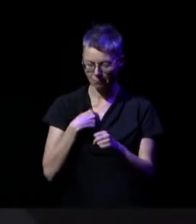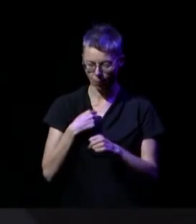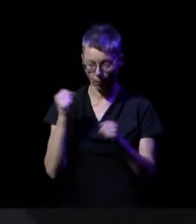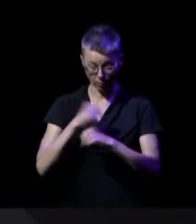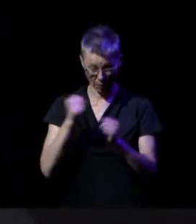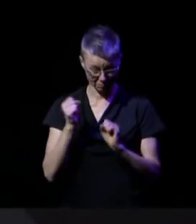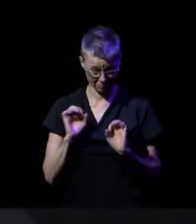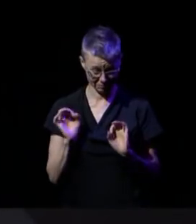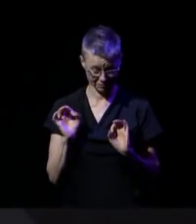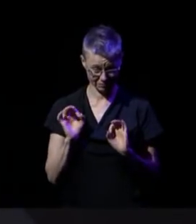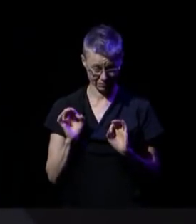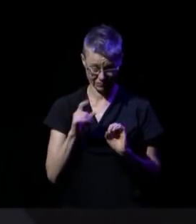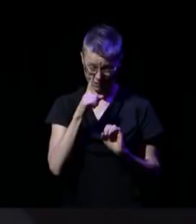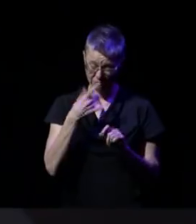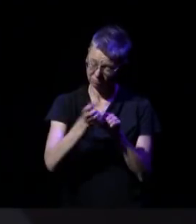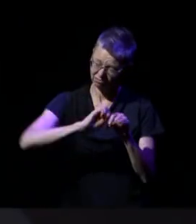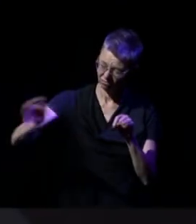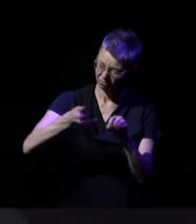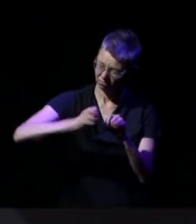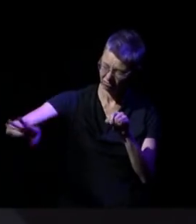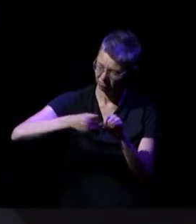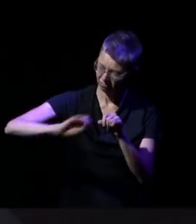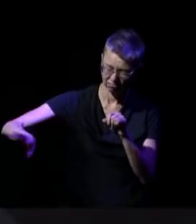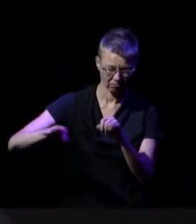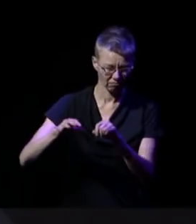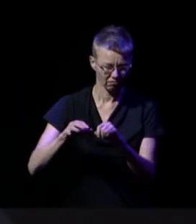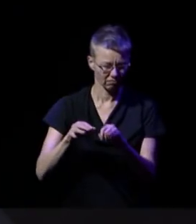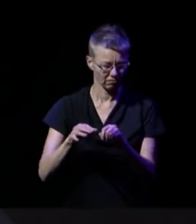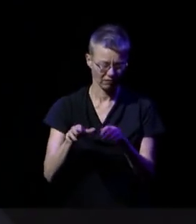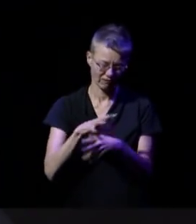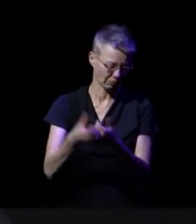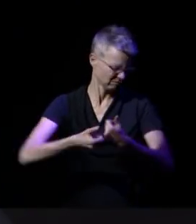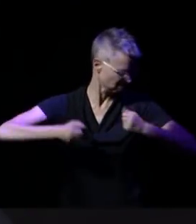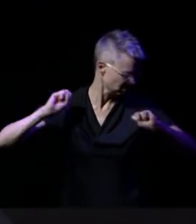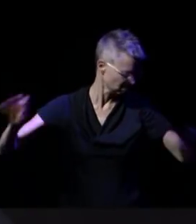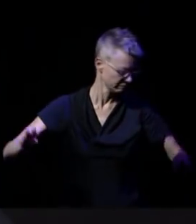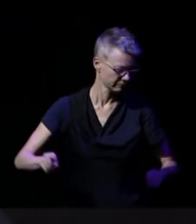And deporting people and ripping families apart. I mean, to me, that is the antithesis of beauty.